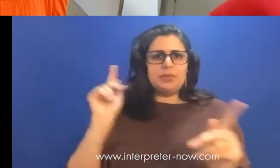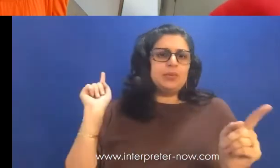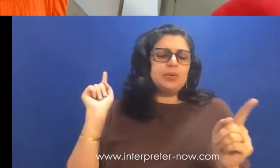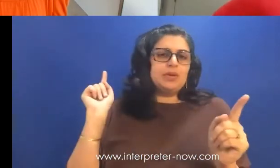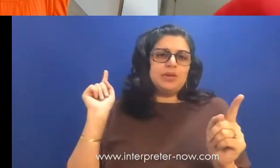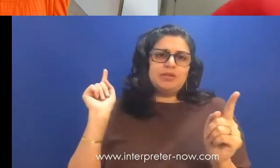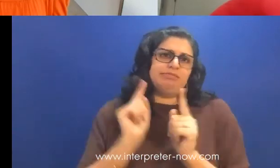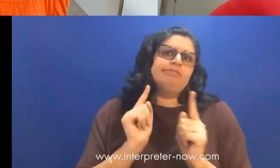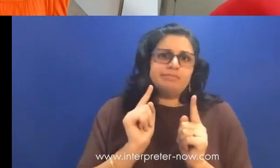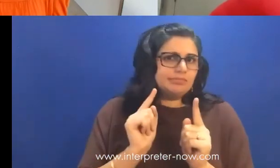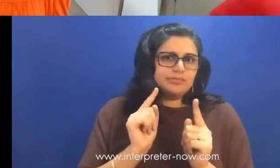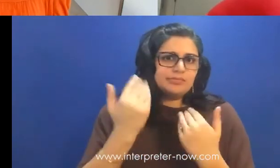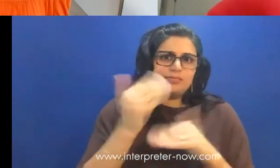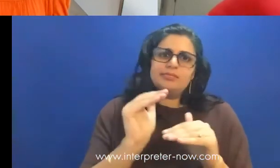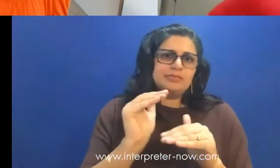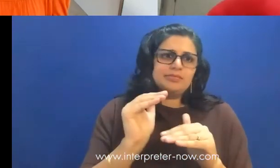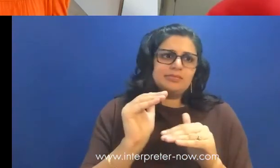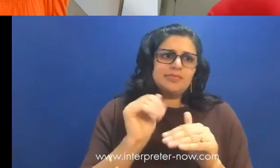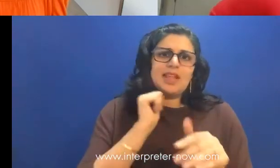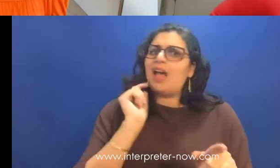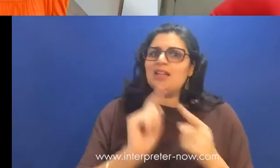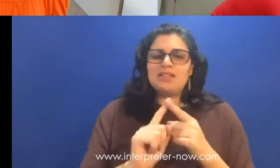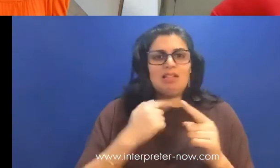It was almost non-existent until I was an adult.